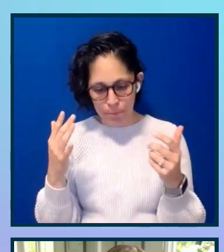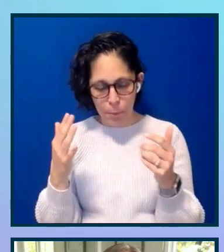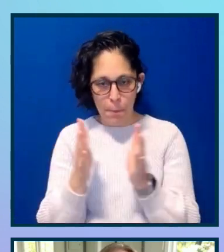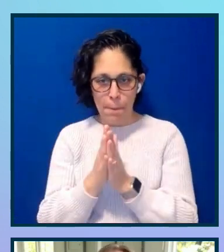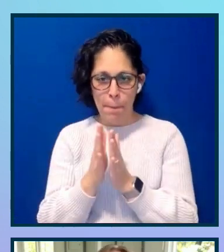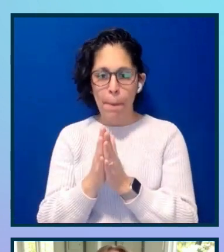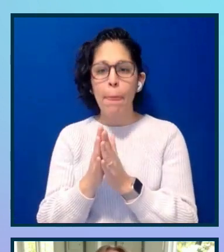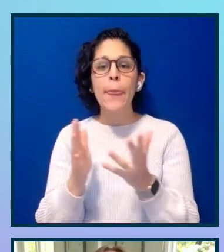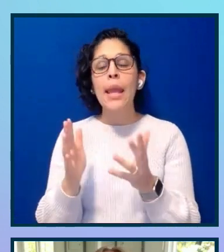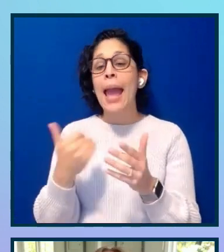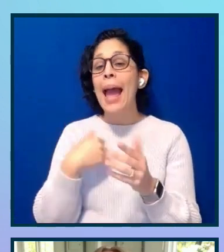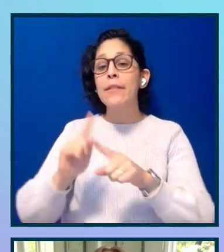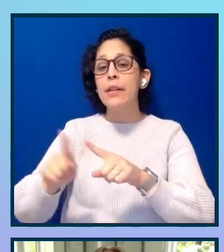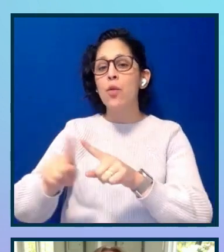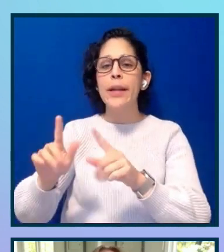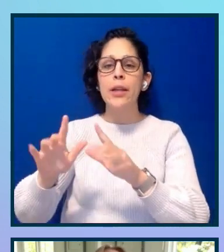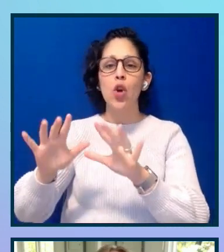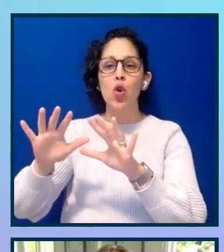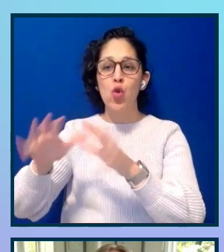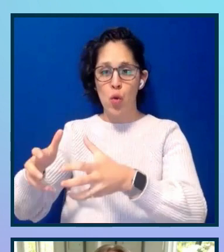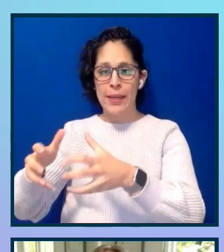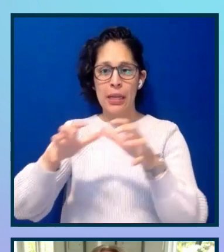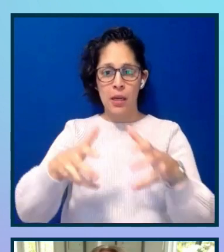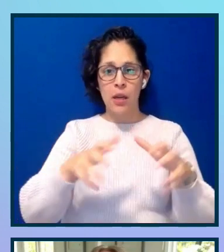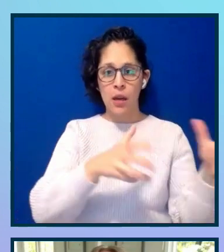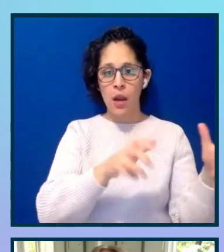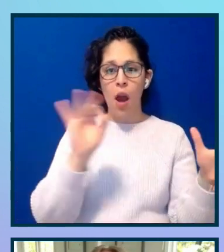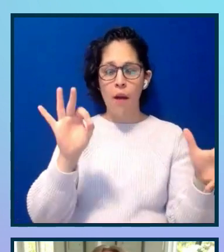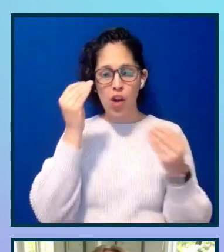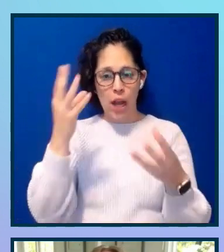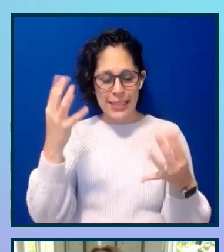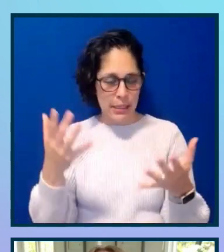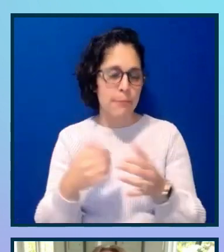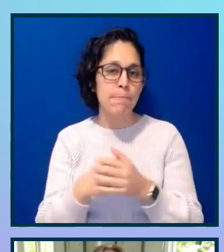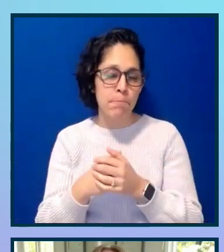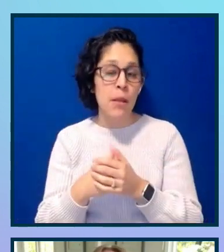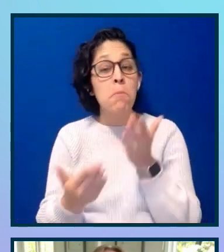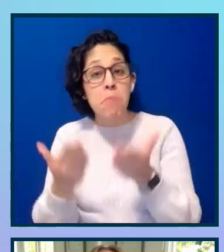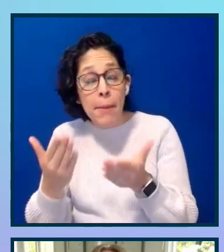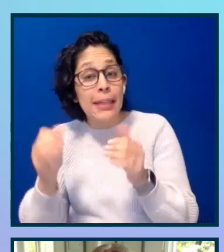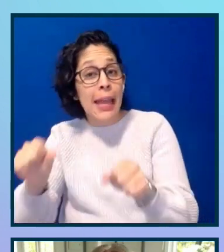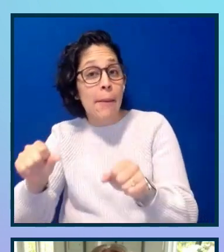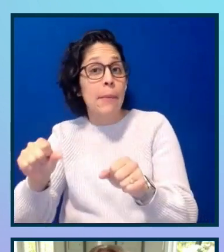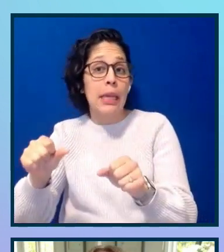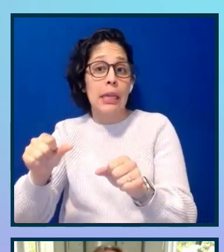groupings of content, which would be maybe the descriptions or the product listings that you have,